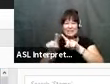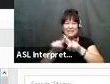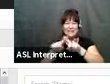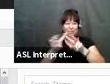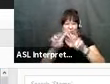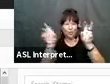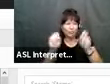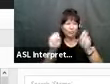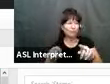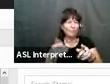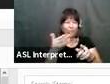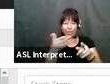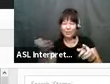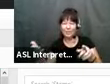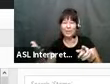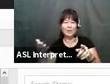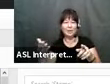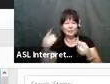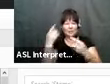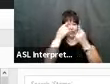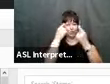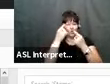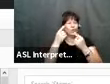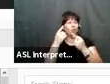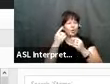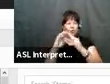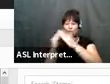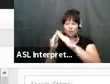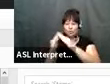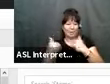stakeholders have had about why it is in Sonoma County